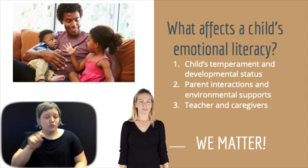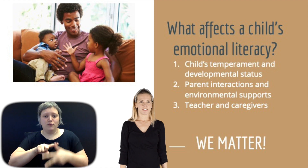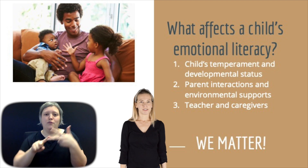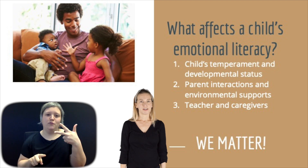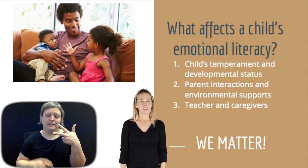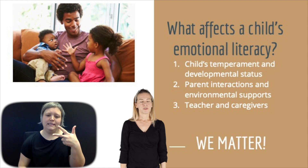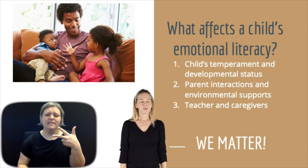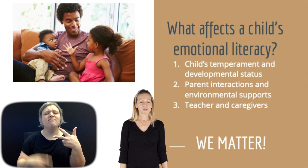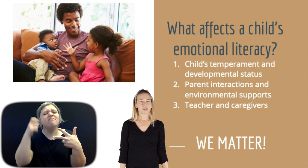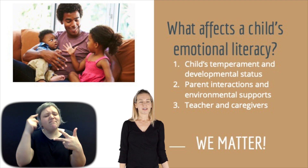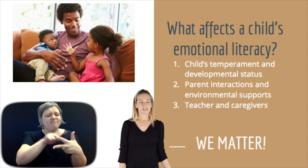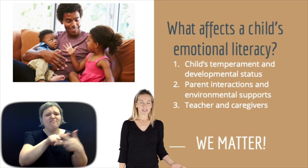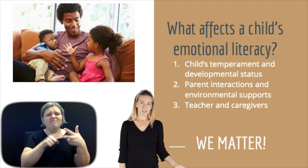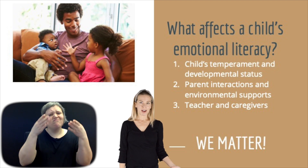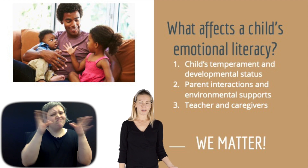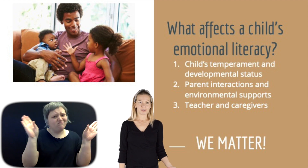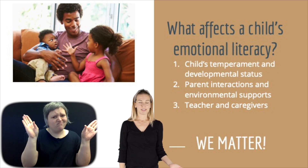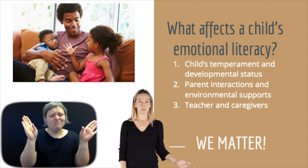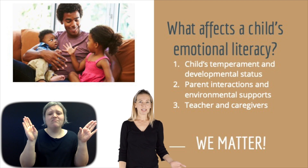Of course, we're going to consider each child separately.